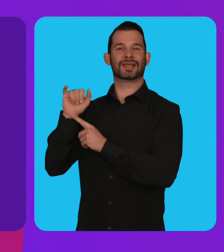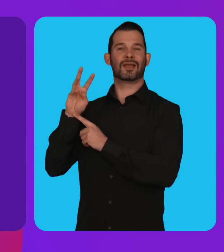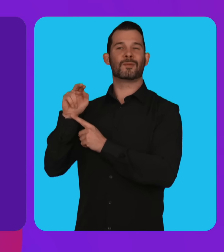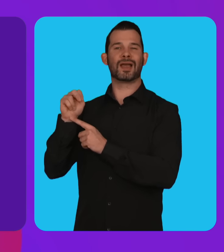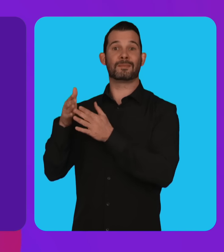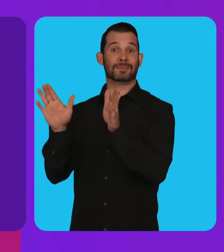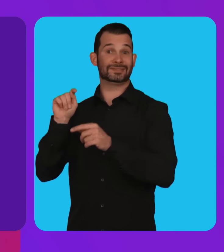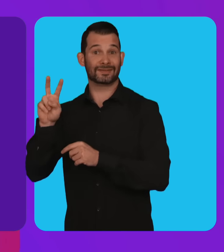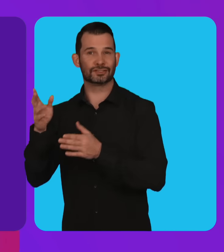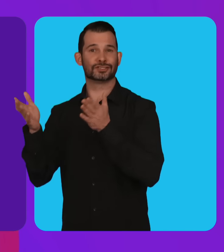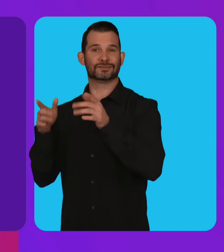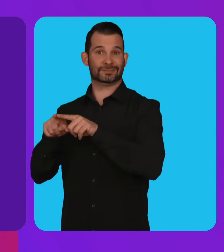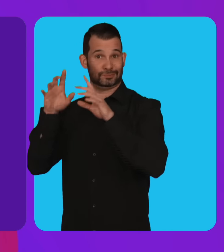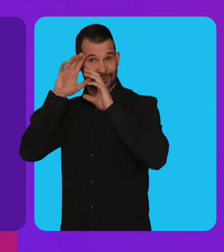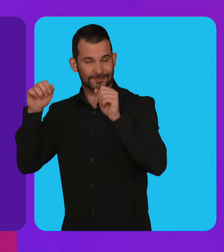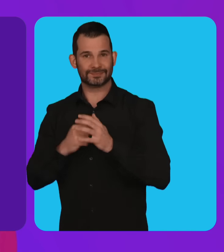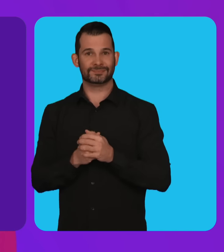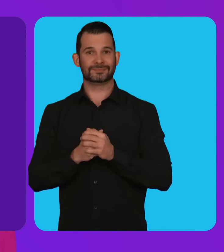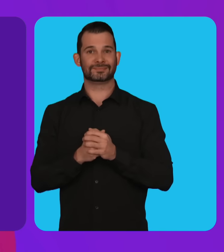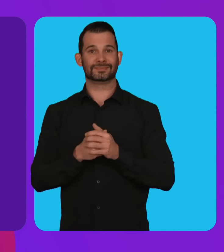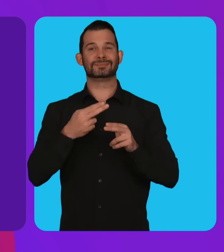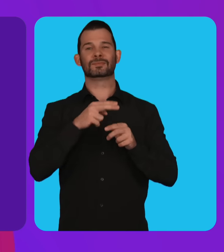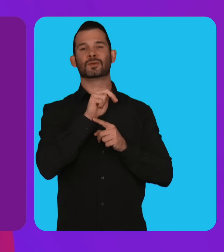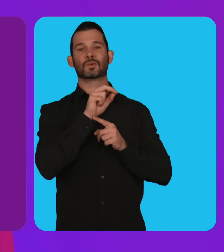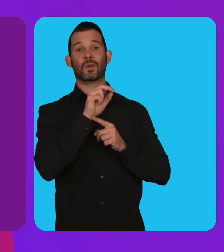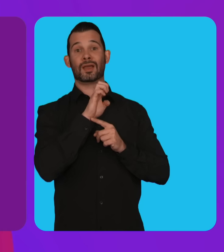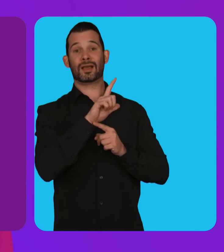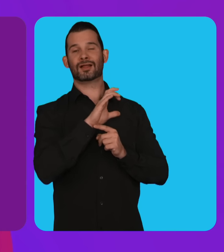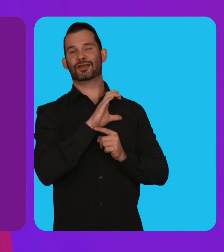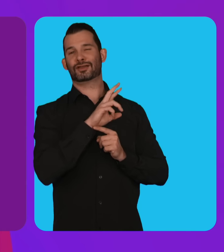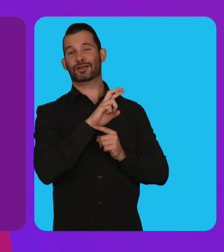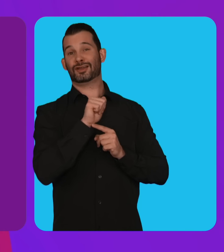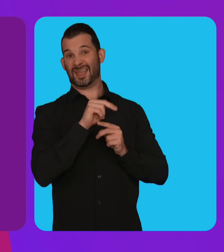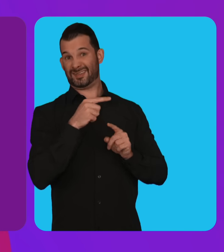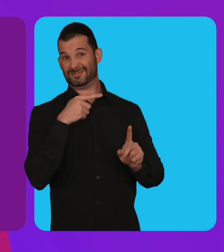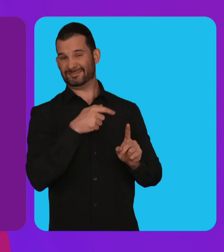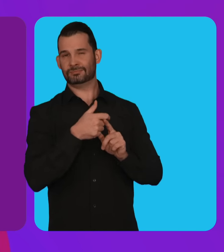Service as the president. My name is Noel Curran, and I am